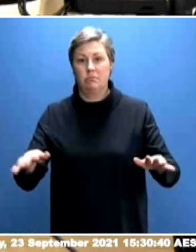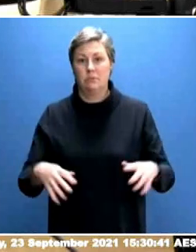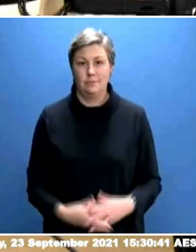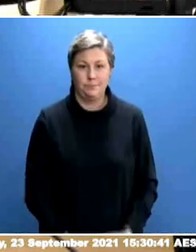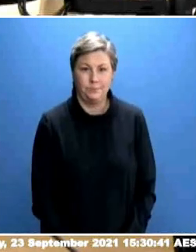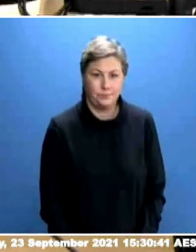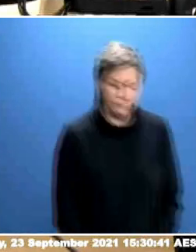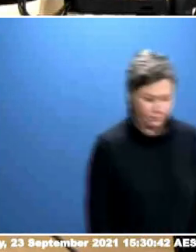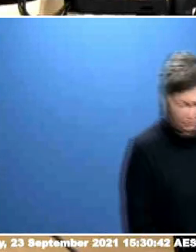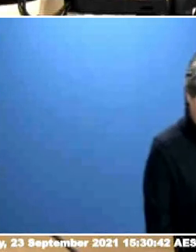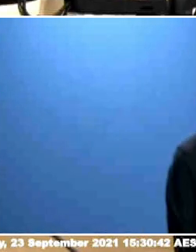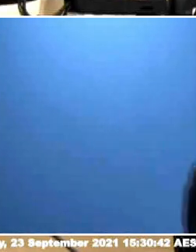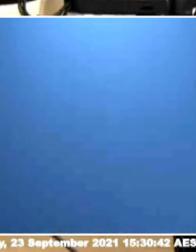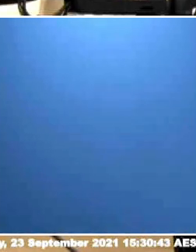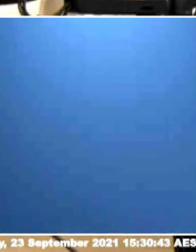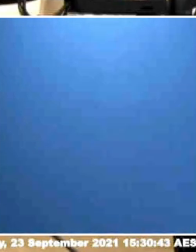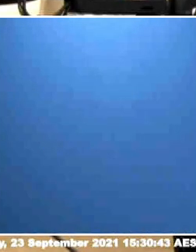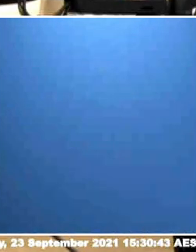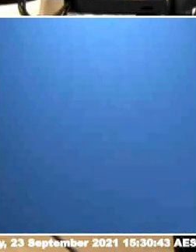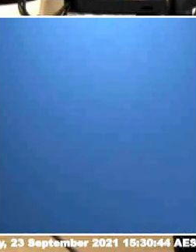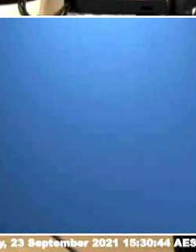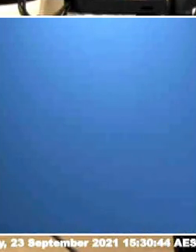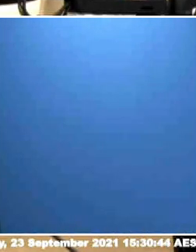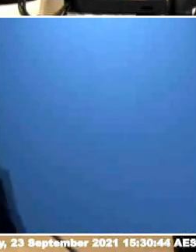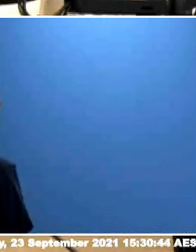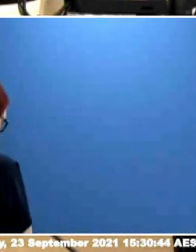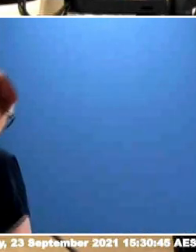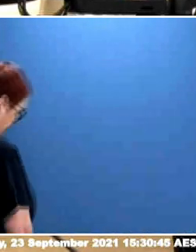In terms of a transition or what we've heard about a step-down